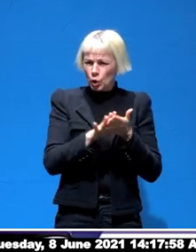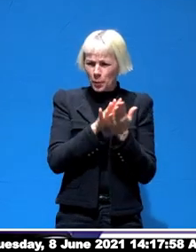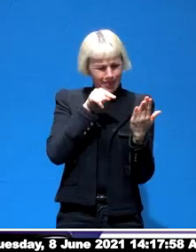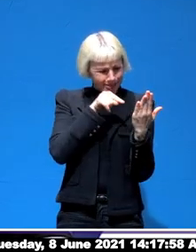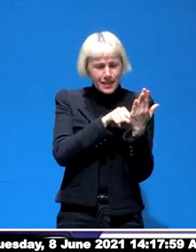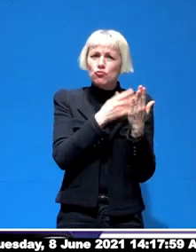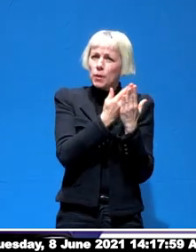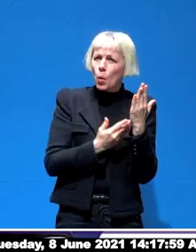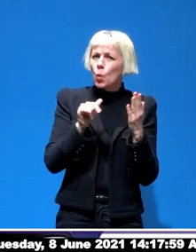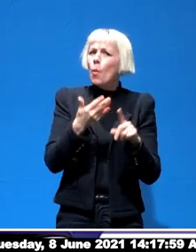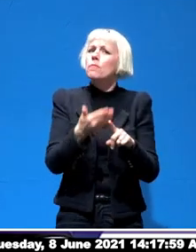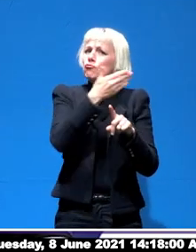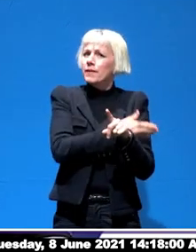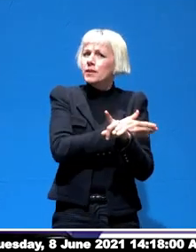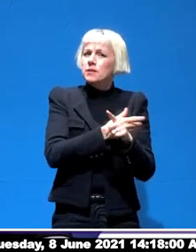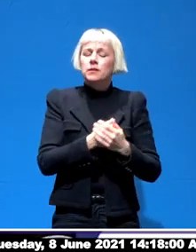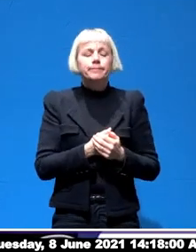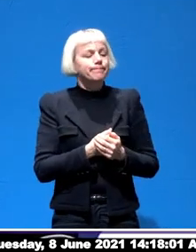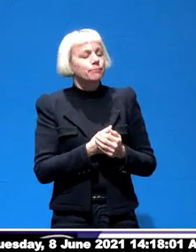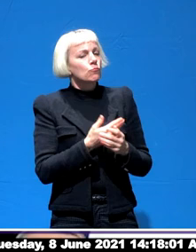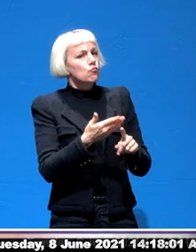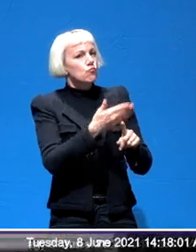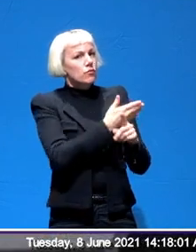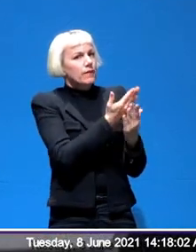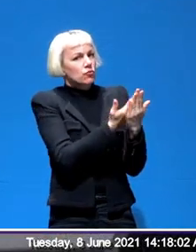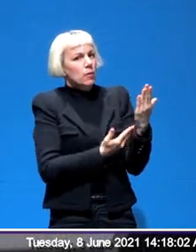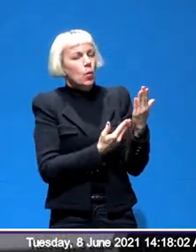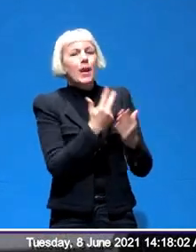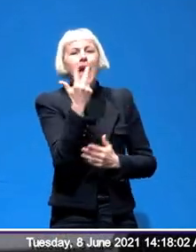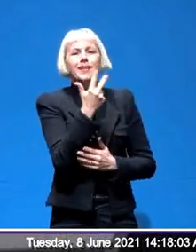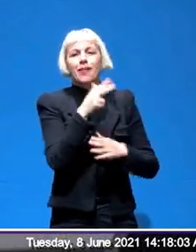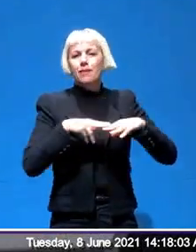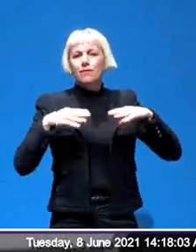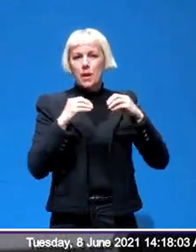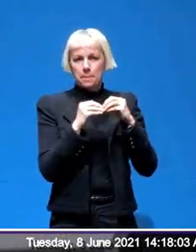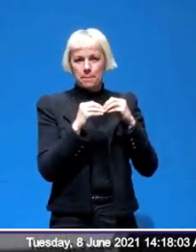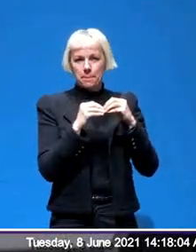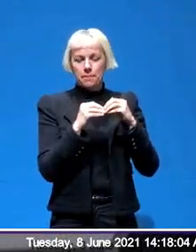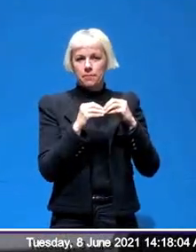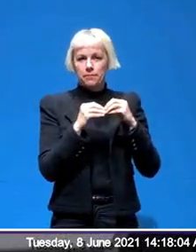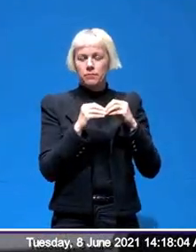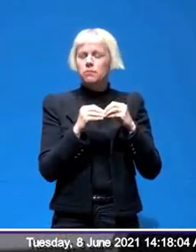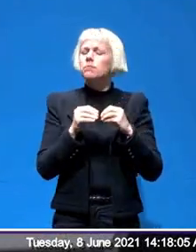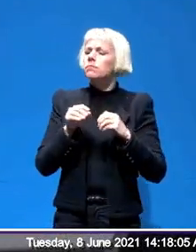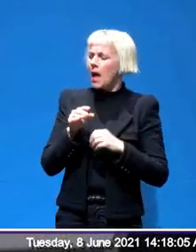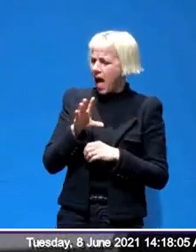It's the previous one, dated 18 February. You then say in paragraph 14b: